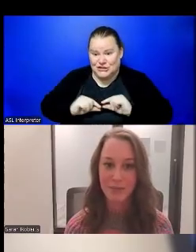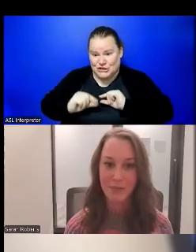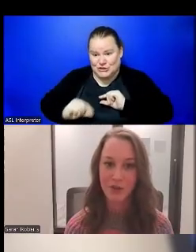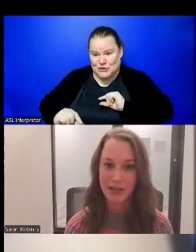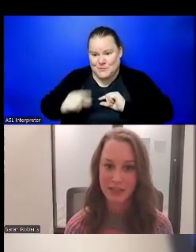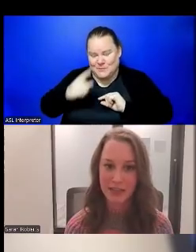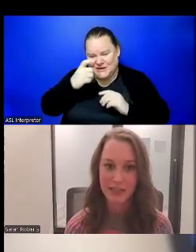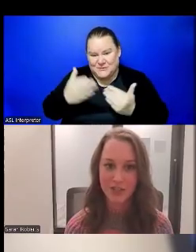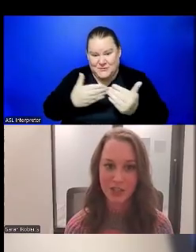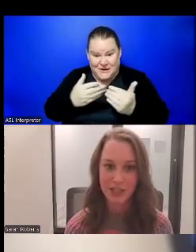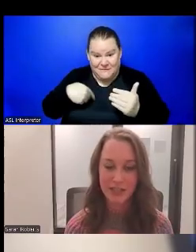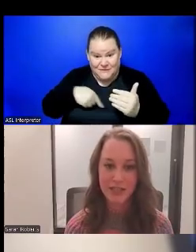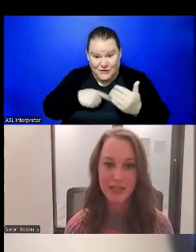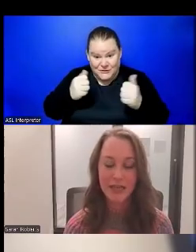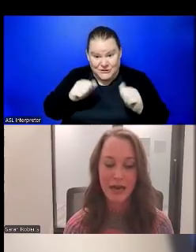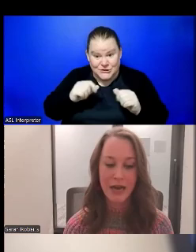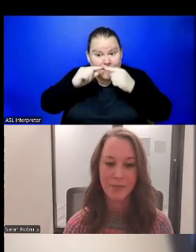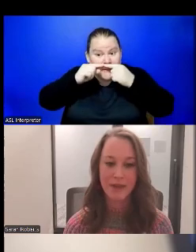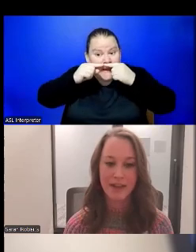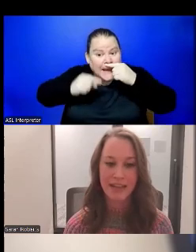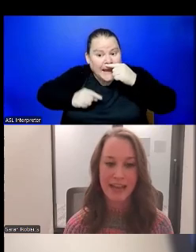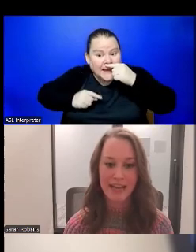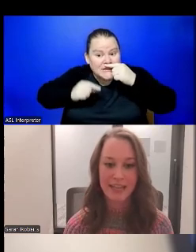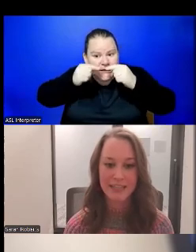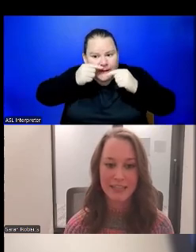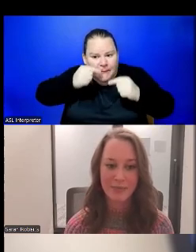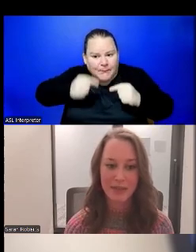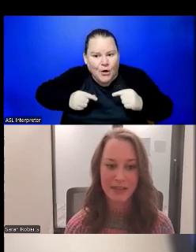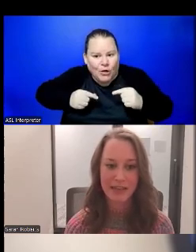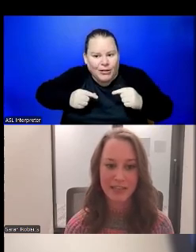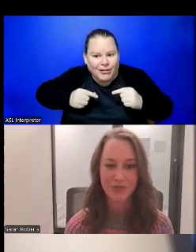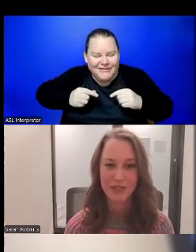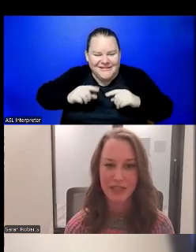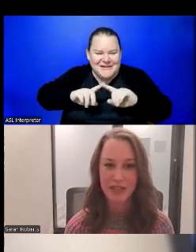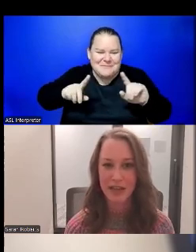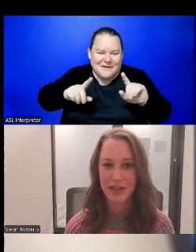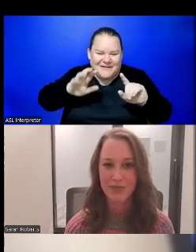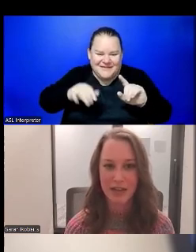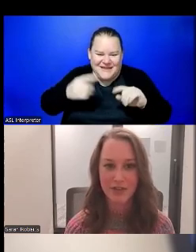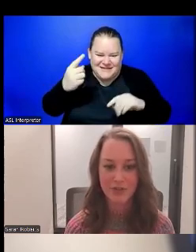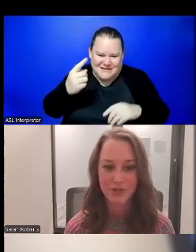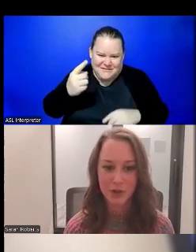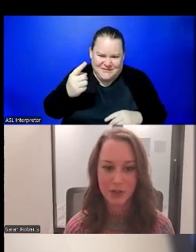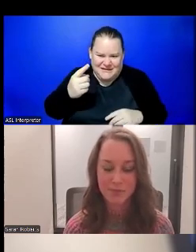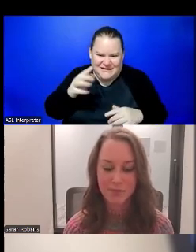Kept pulling the NG, but again, it's something that is really kind of a last resort.